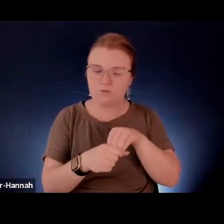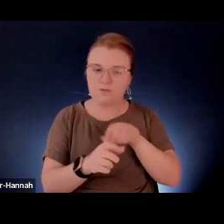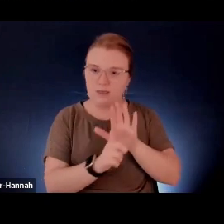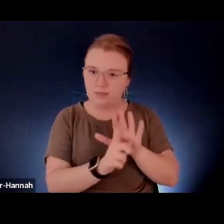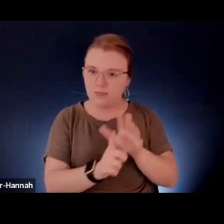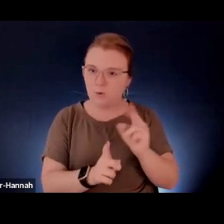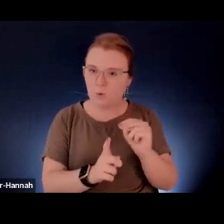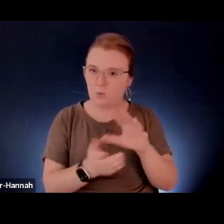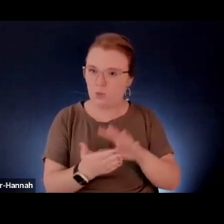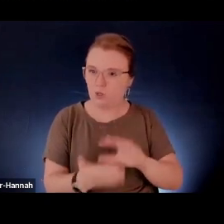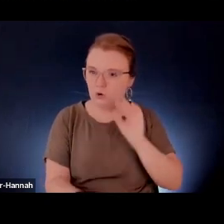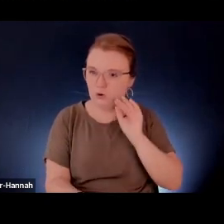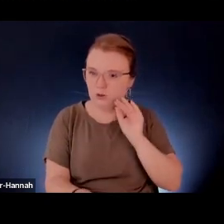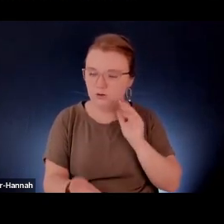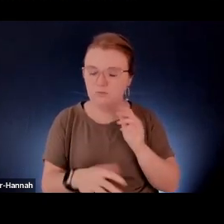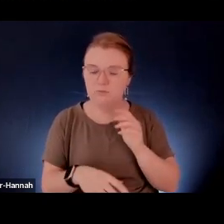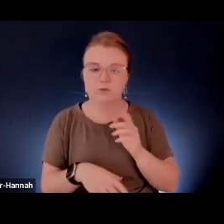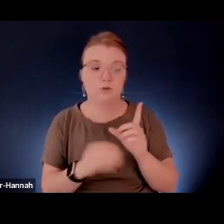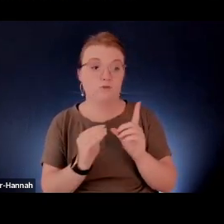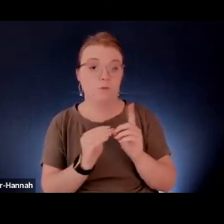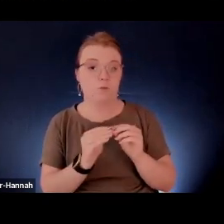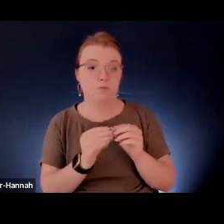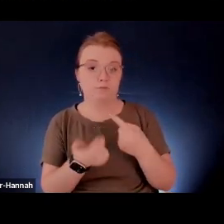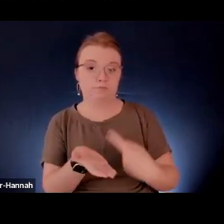So, I have one more discussion question for the chat.